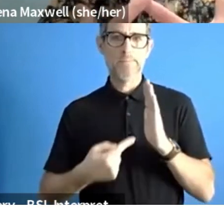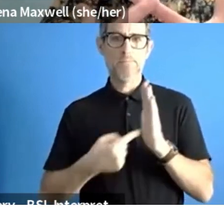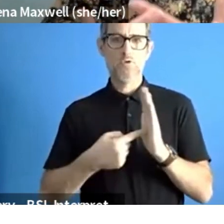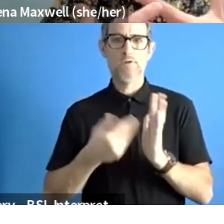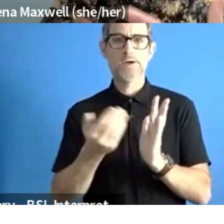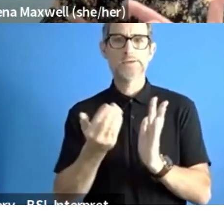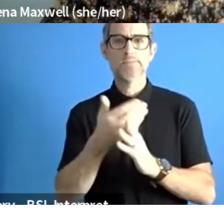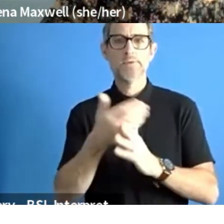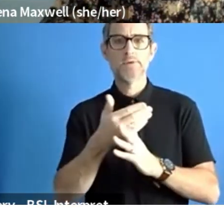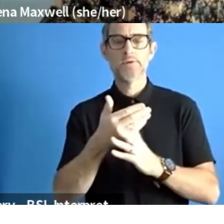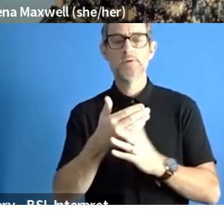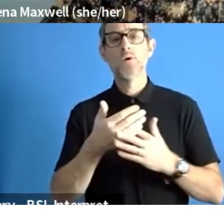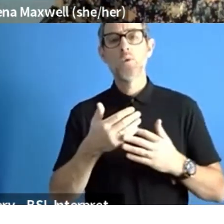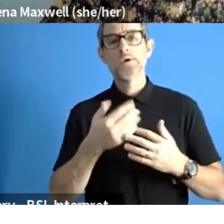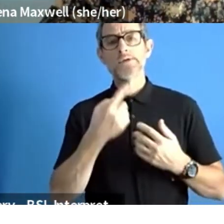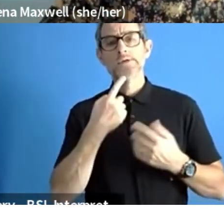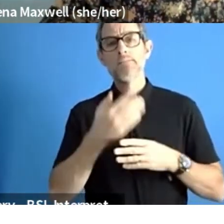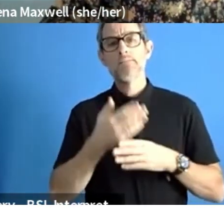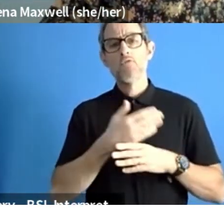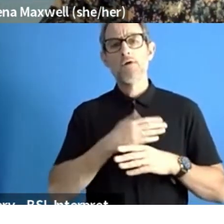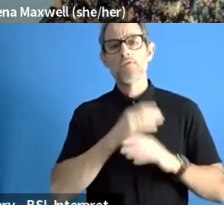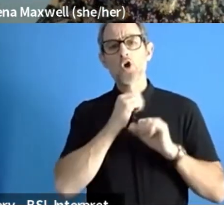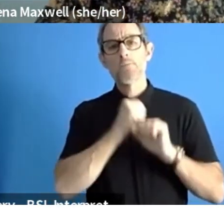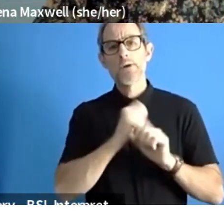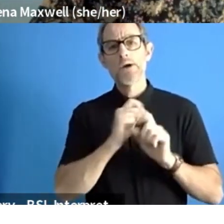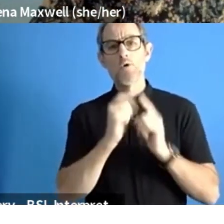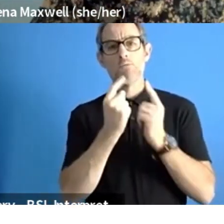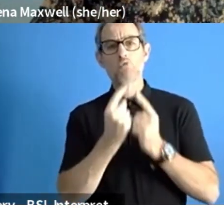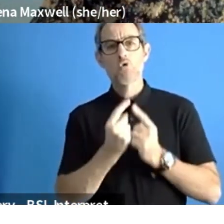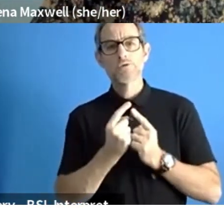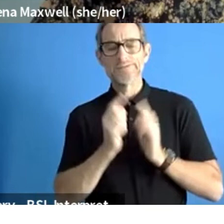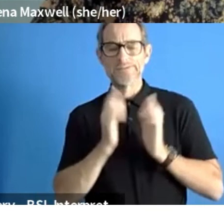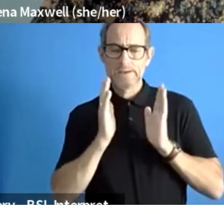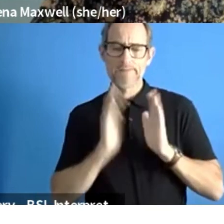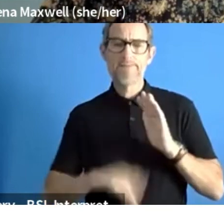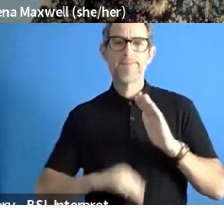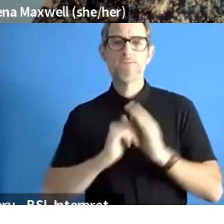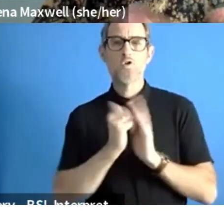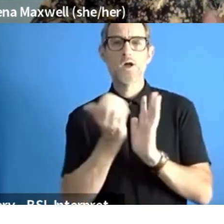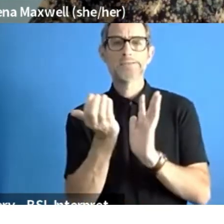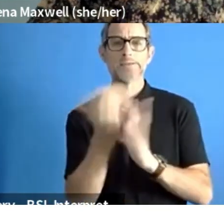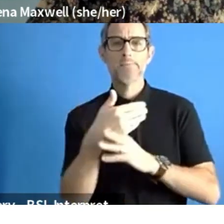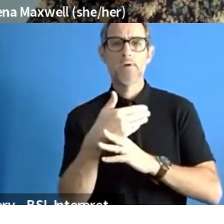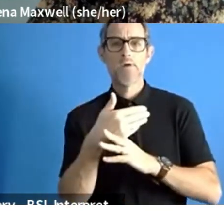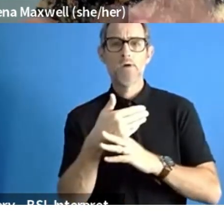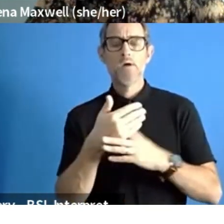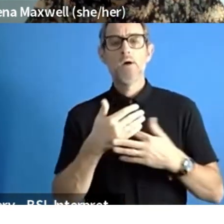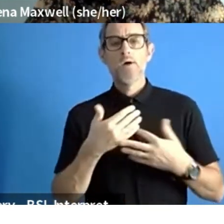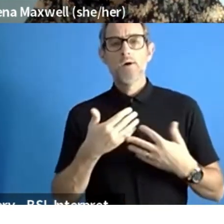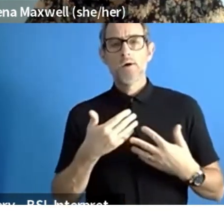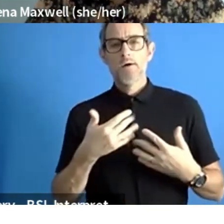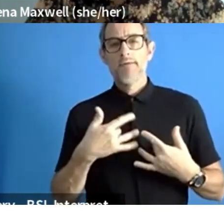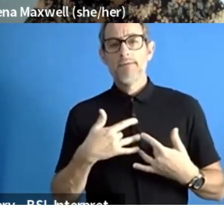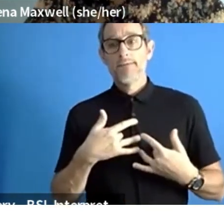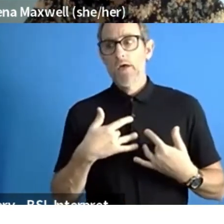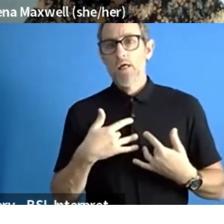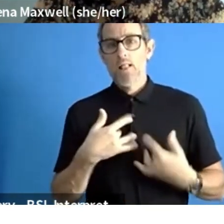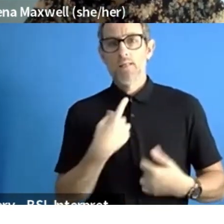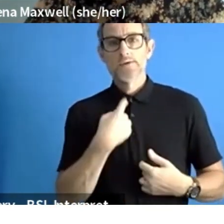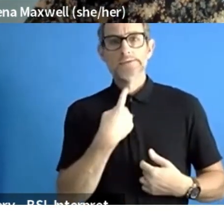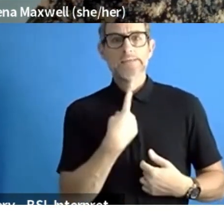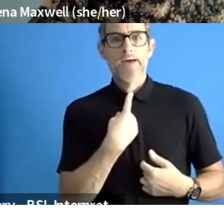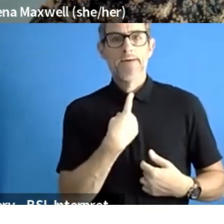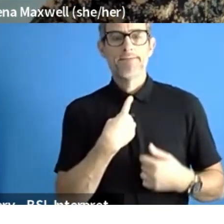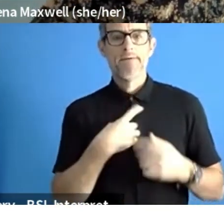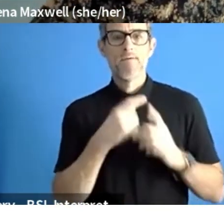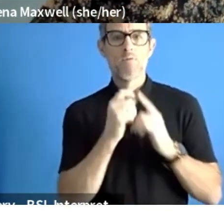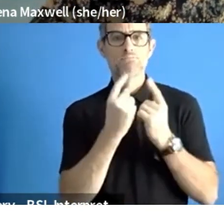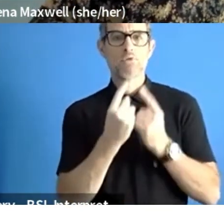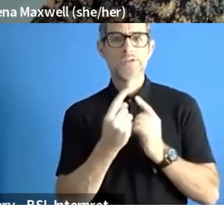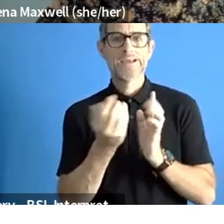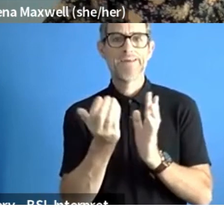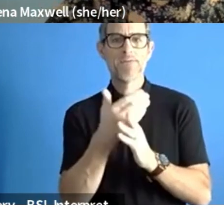knowing that we believe the products are accessibility but we found that